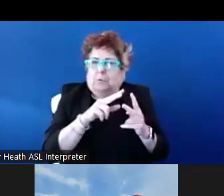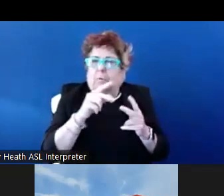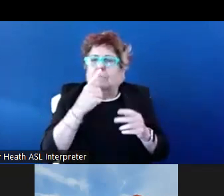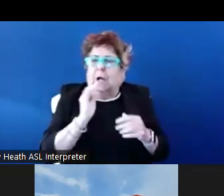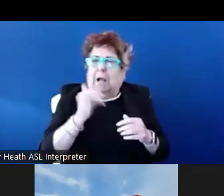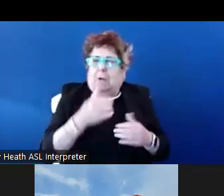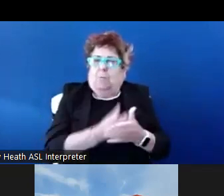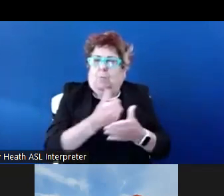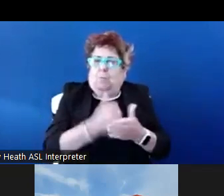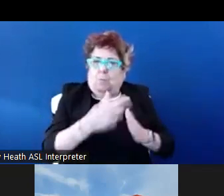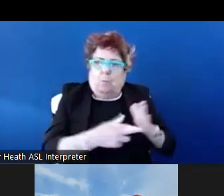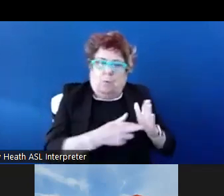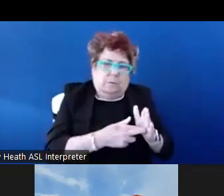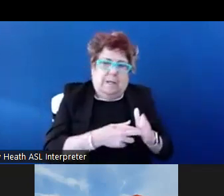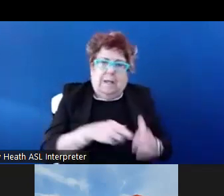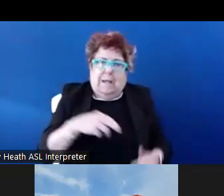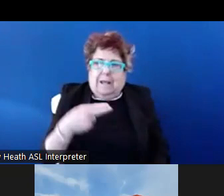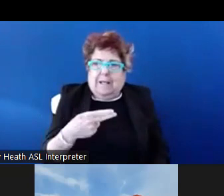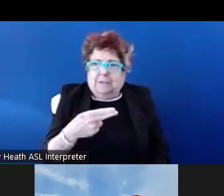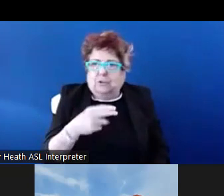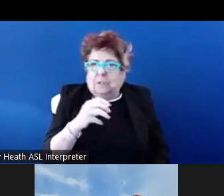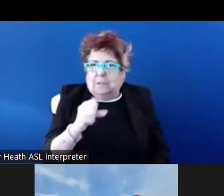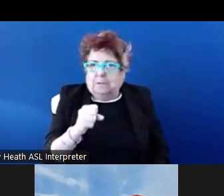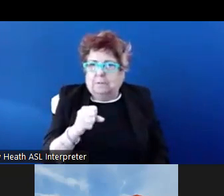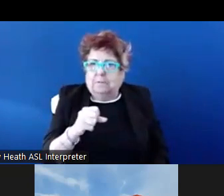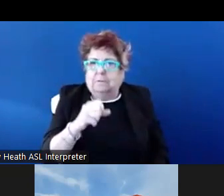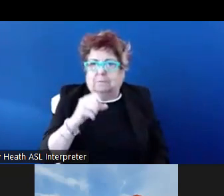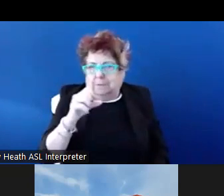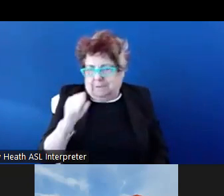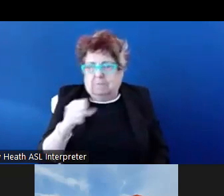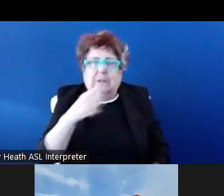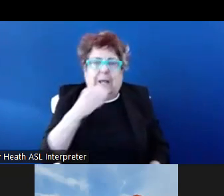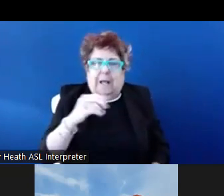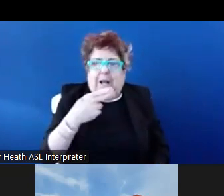That call led us to building and broadening our partnership. And